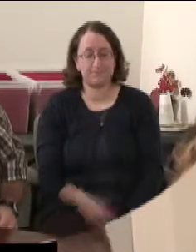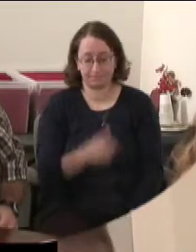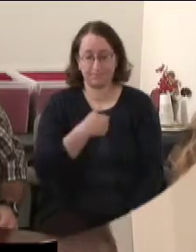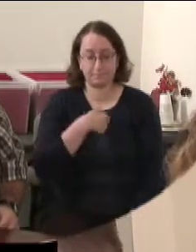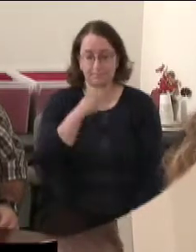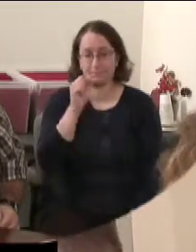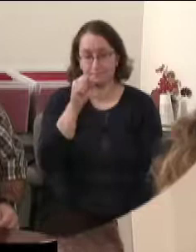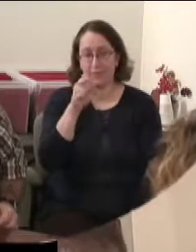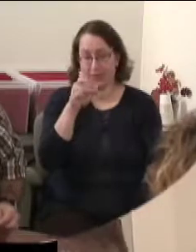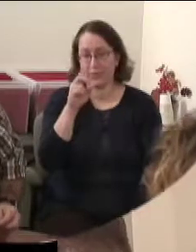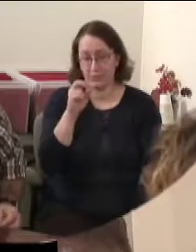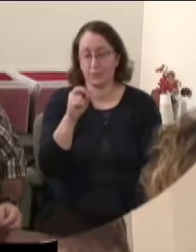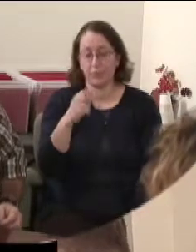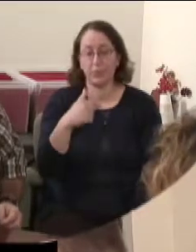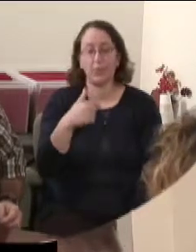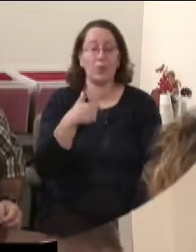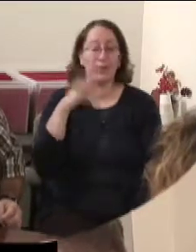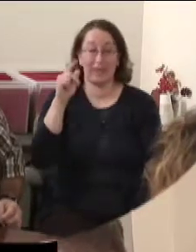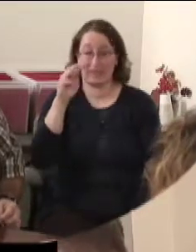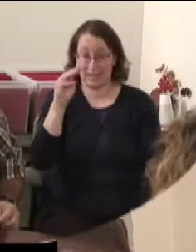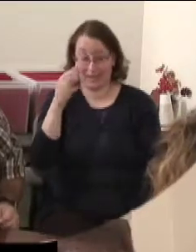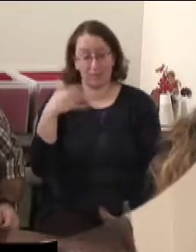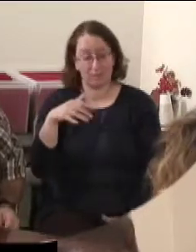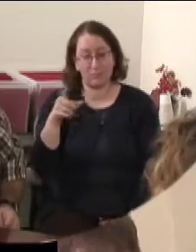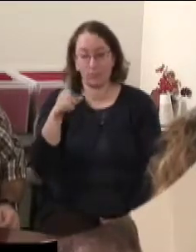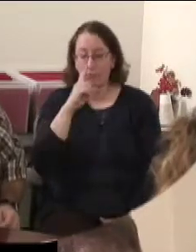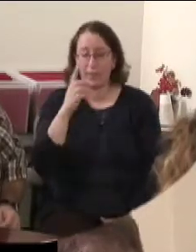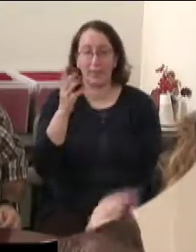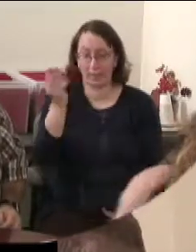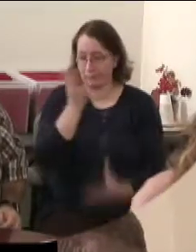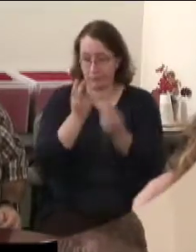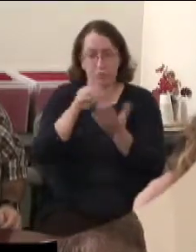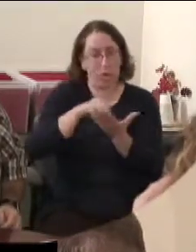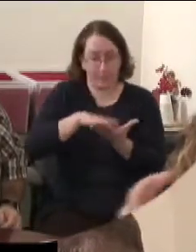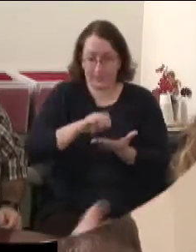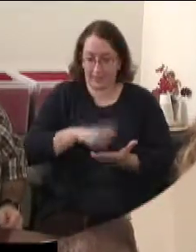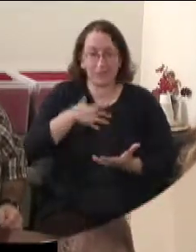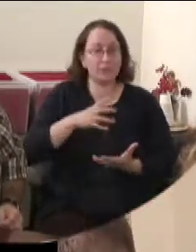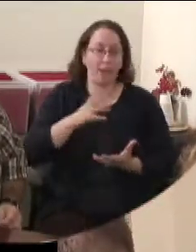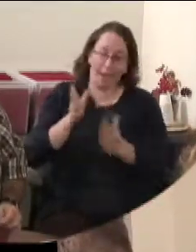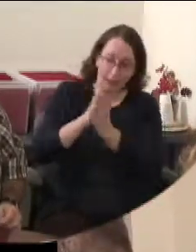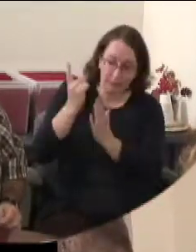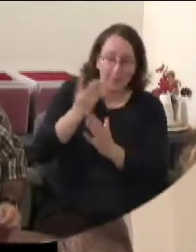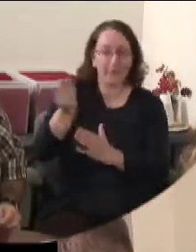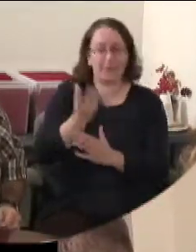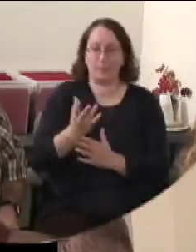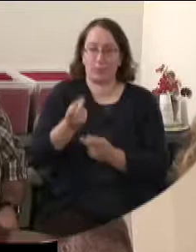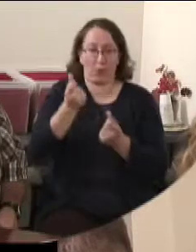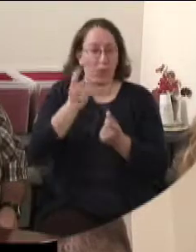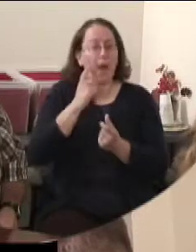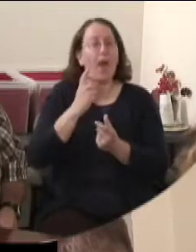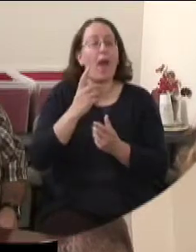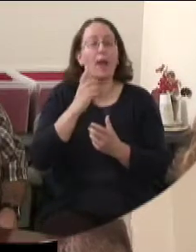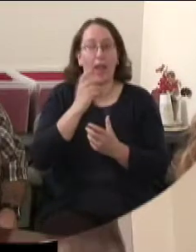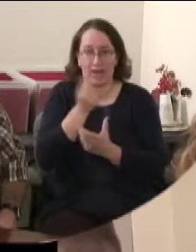Steven: I do. She has provided a lot of documentation with regards to her vocational goal.